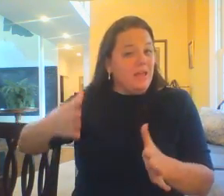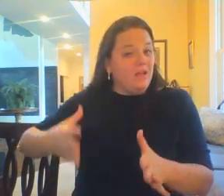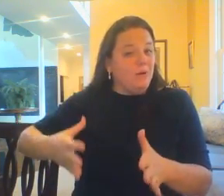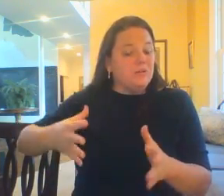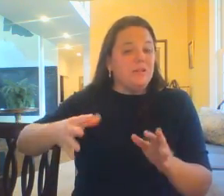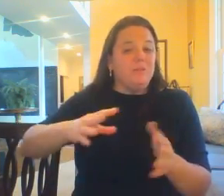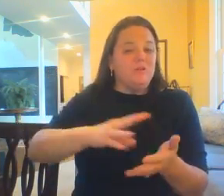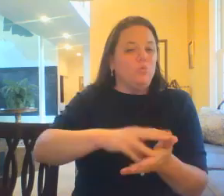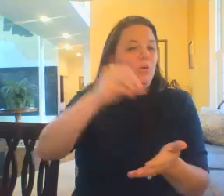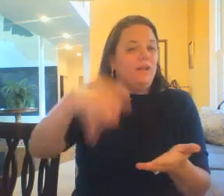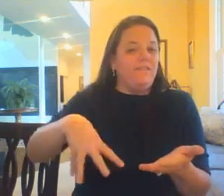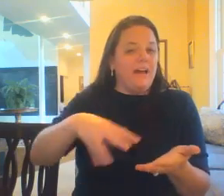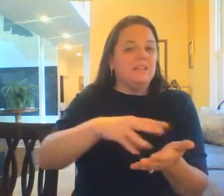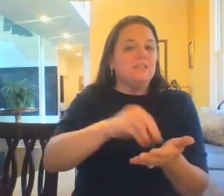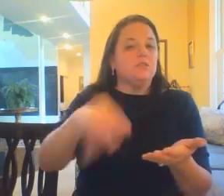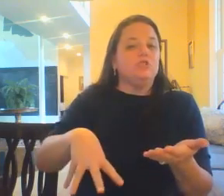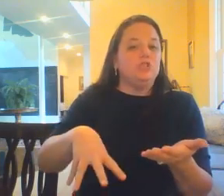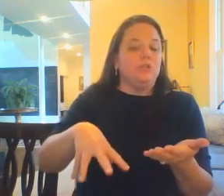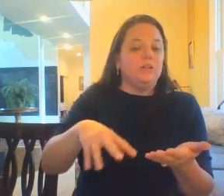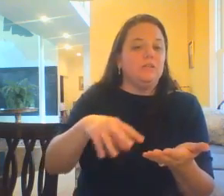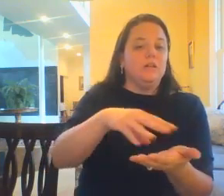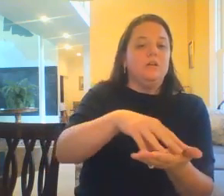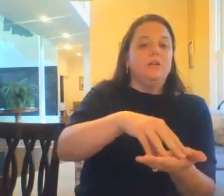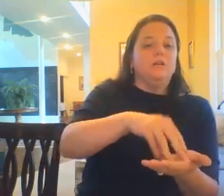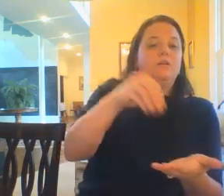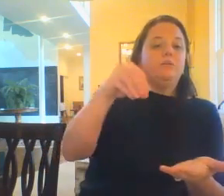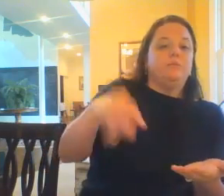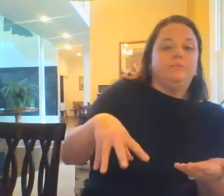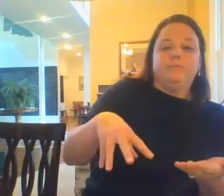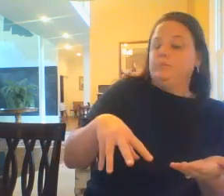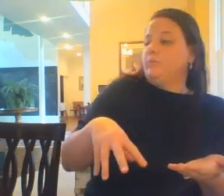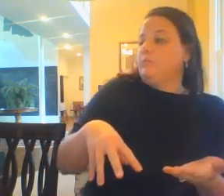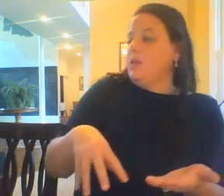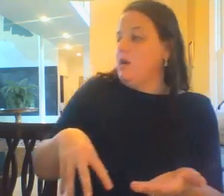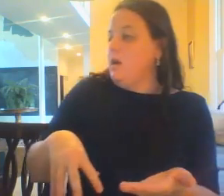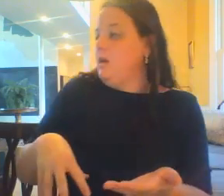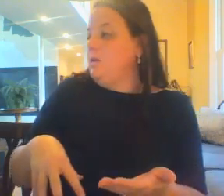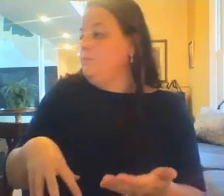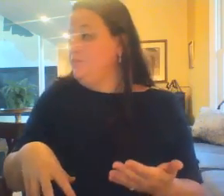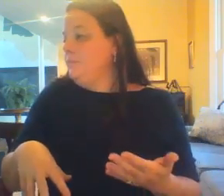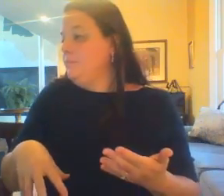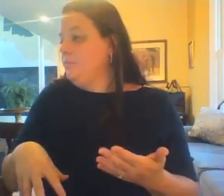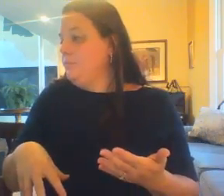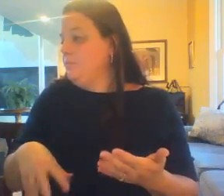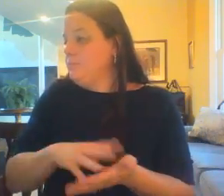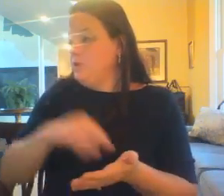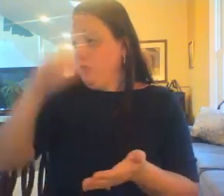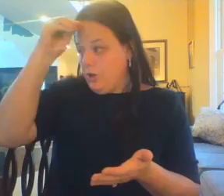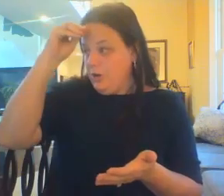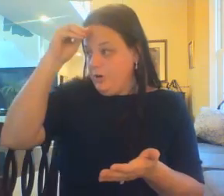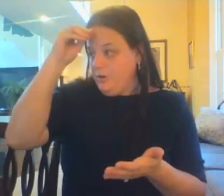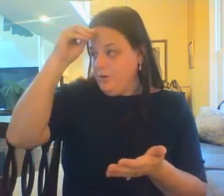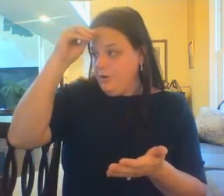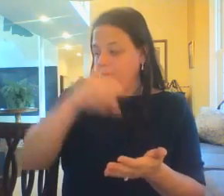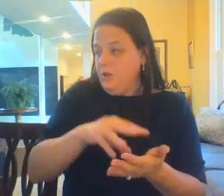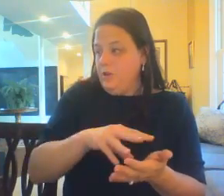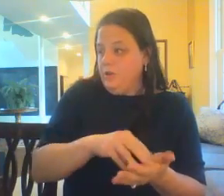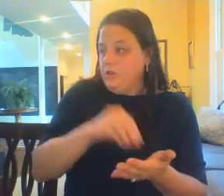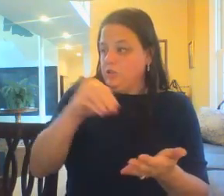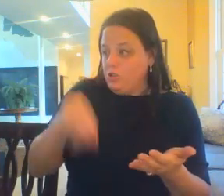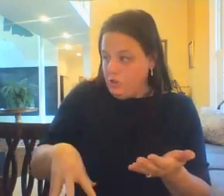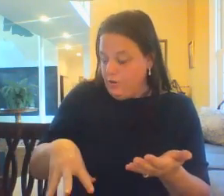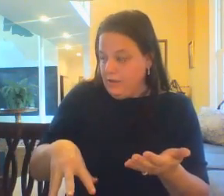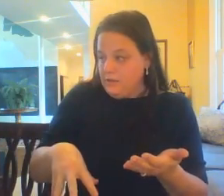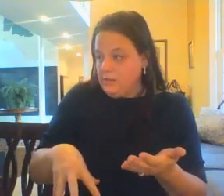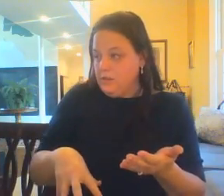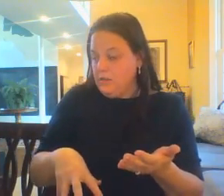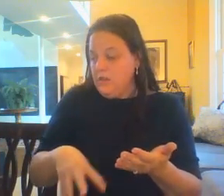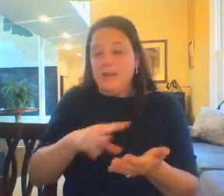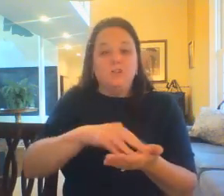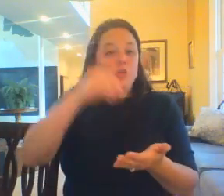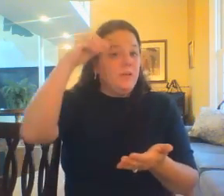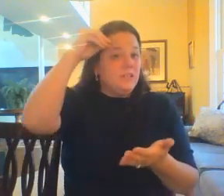a person but it's we're really fast so